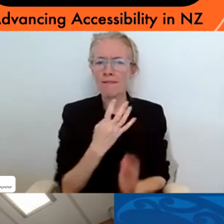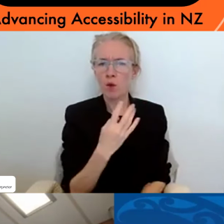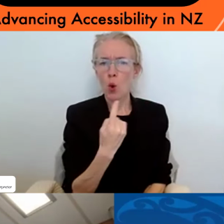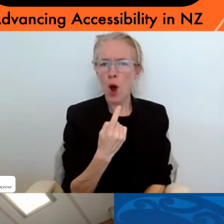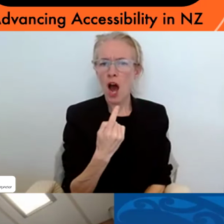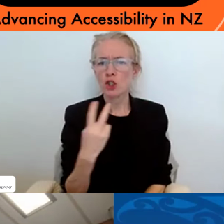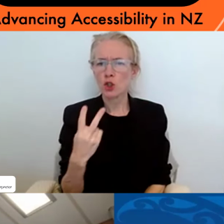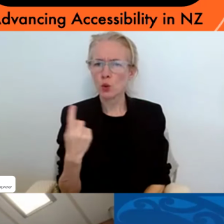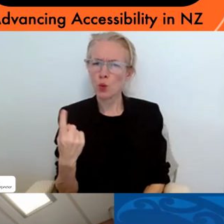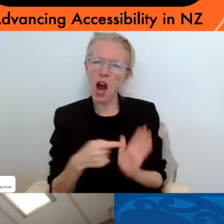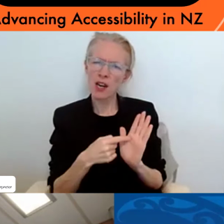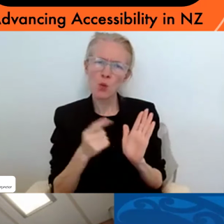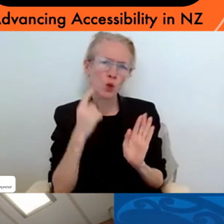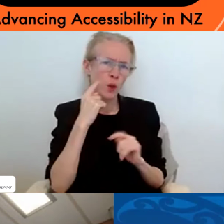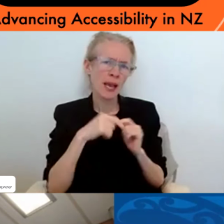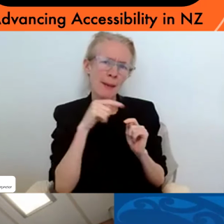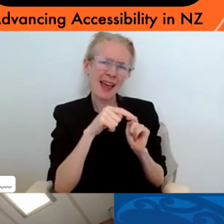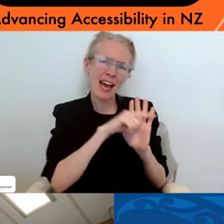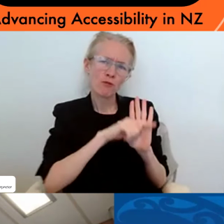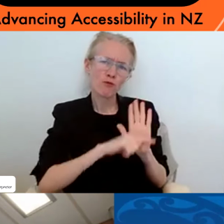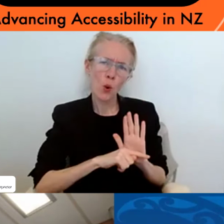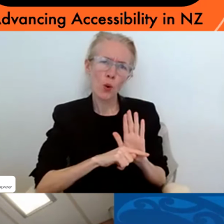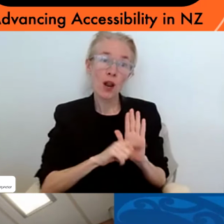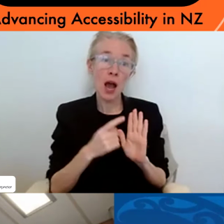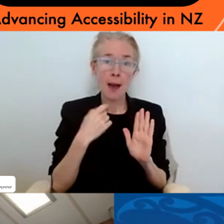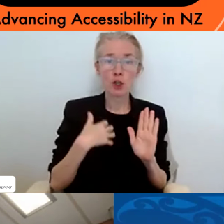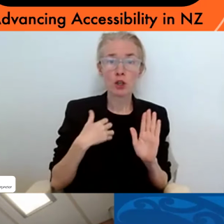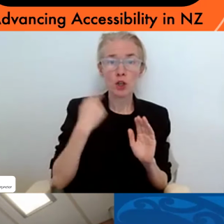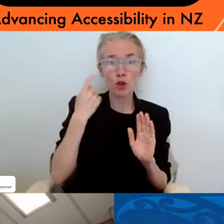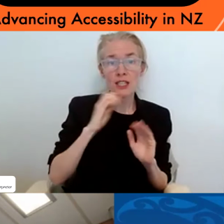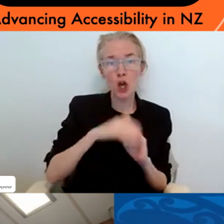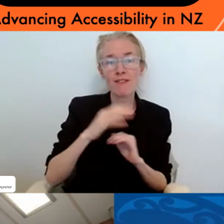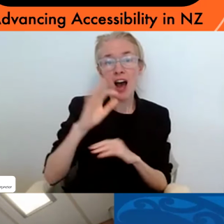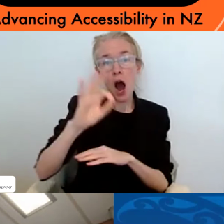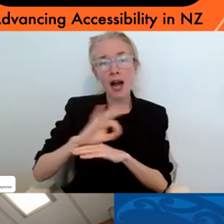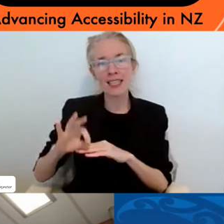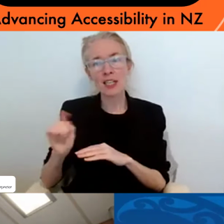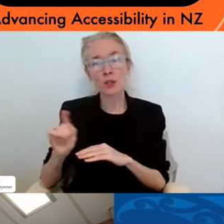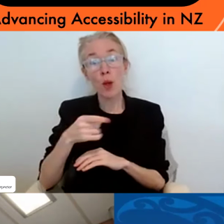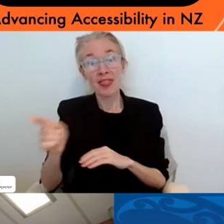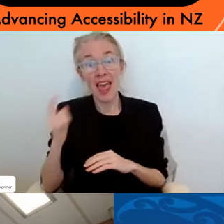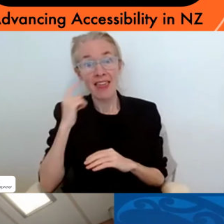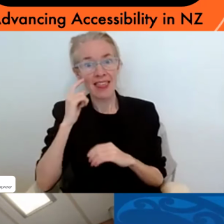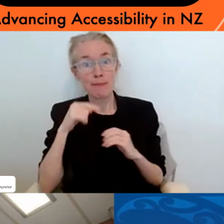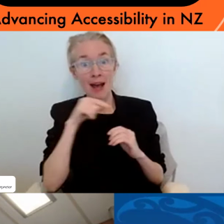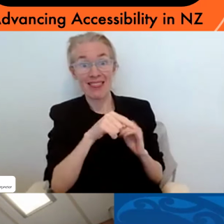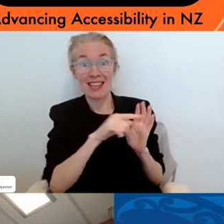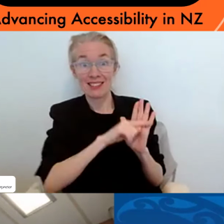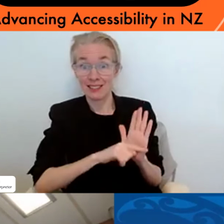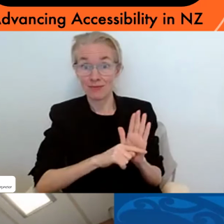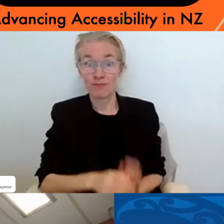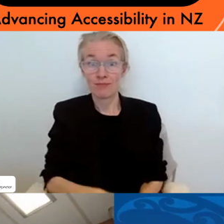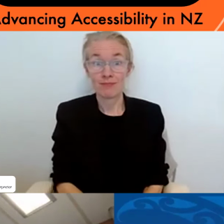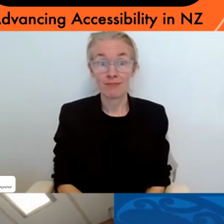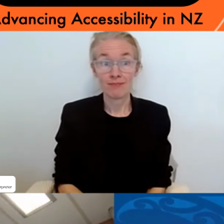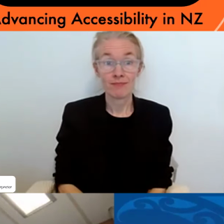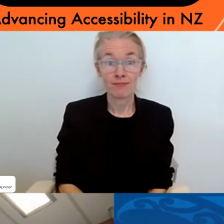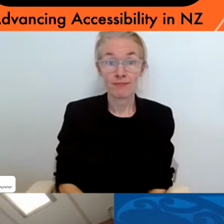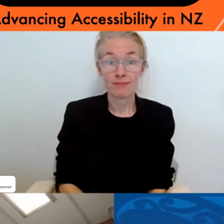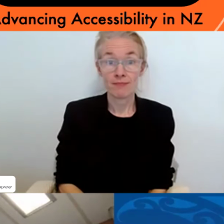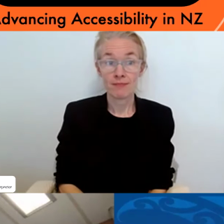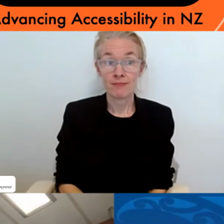what the architectural experts think about that? Your thoughts?